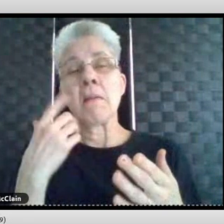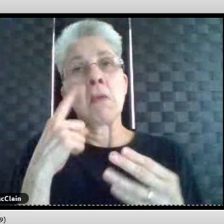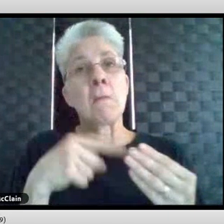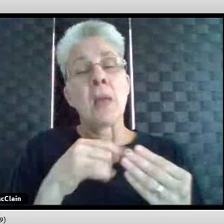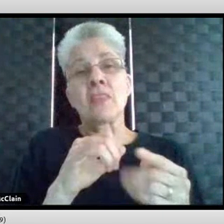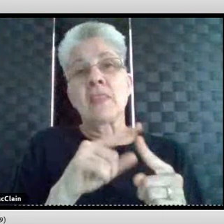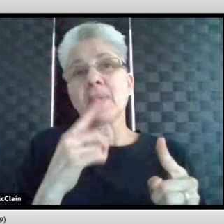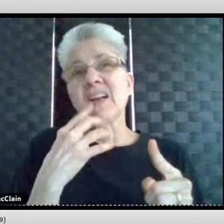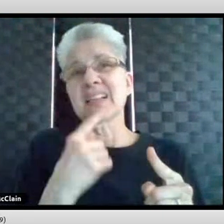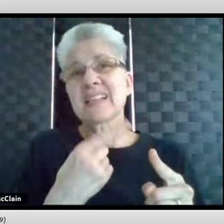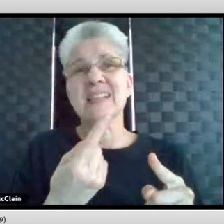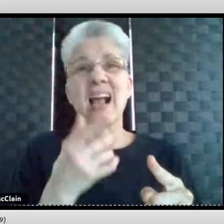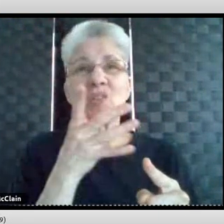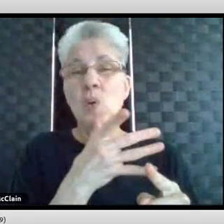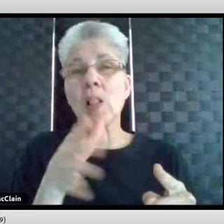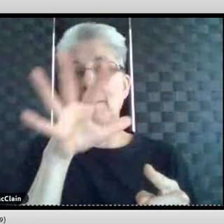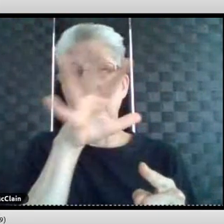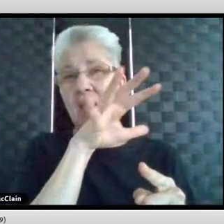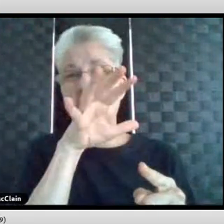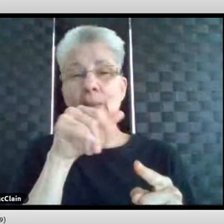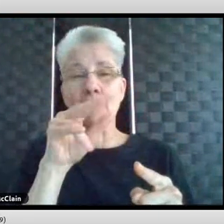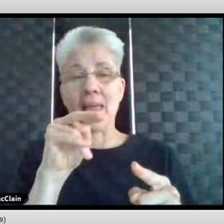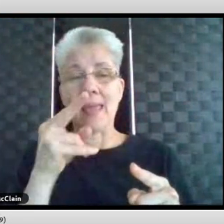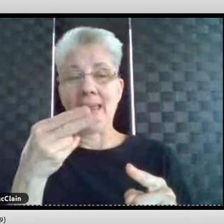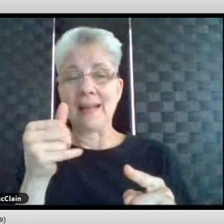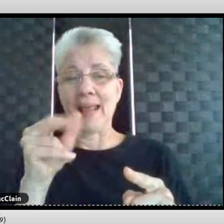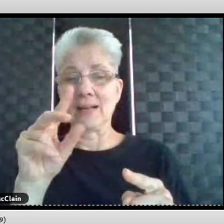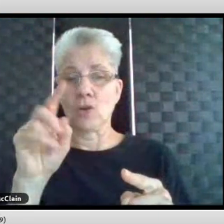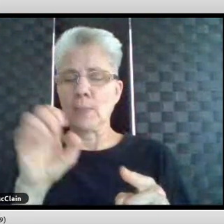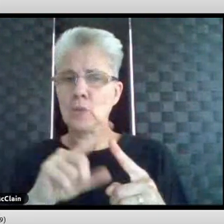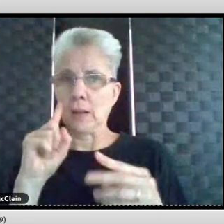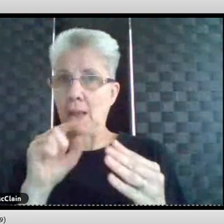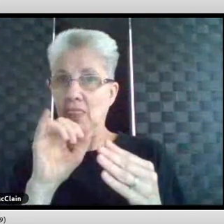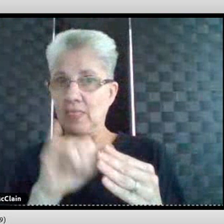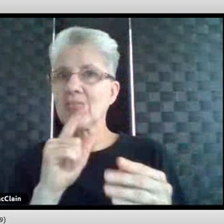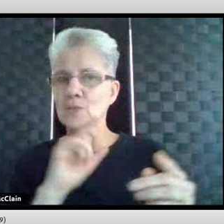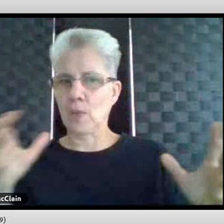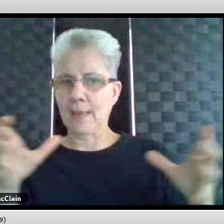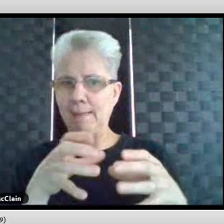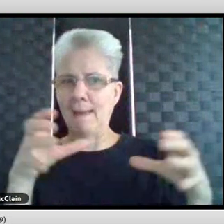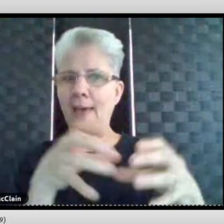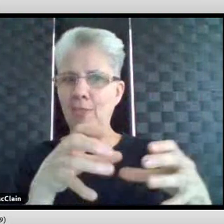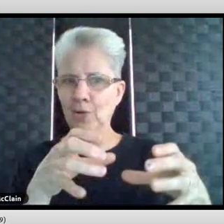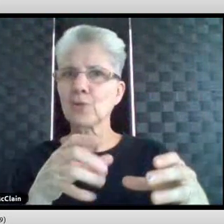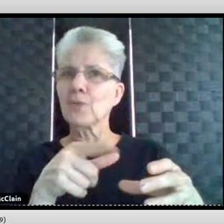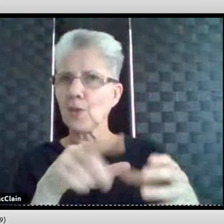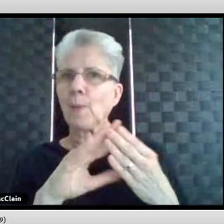because it's kind of rural up there, but when you think of that fact, that's where they gather, that's where their community is,